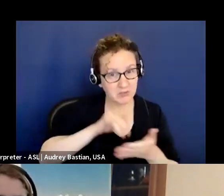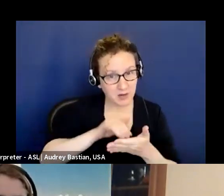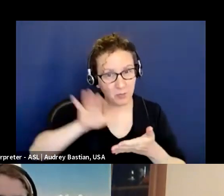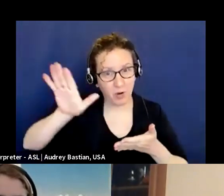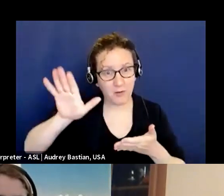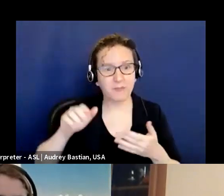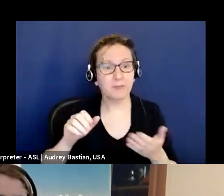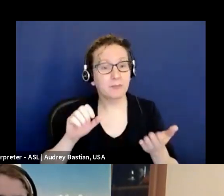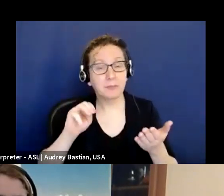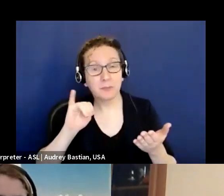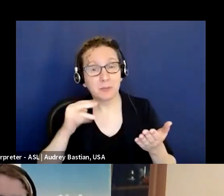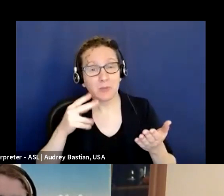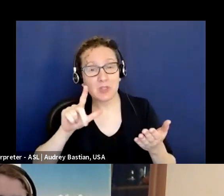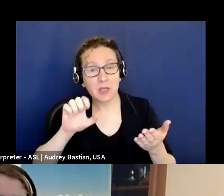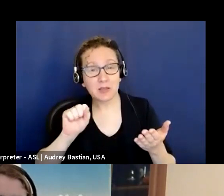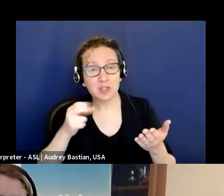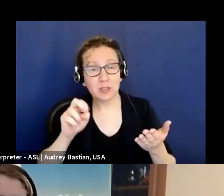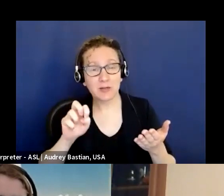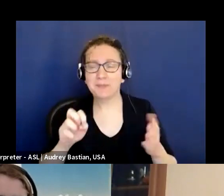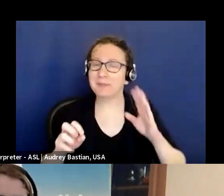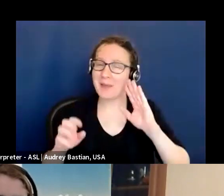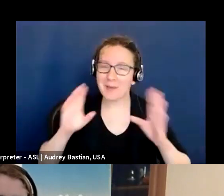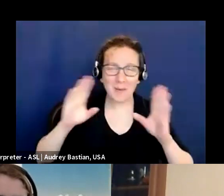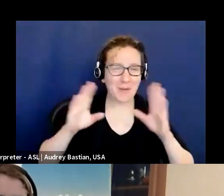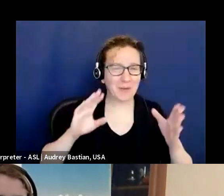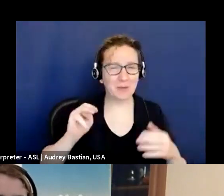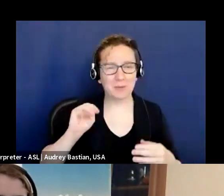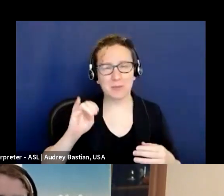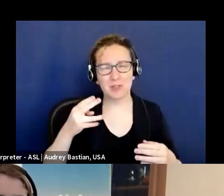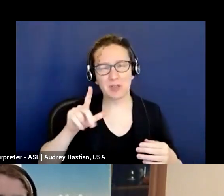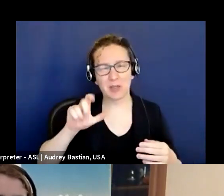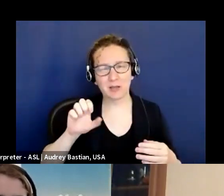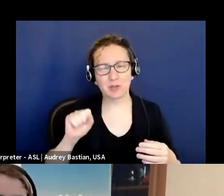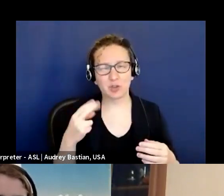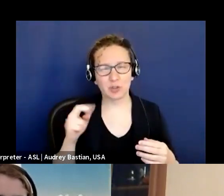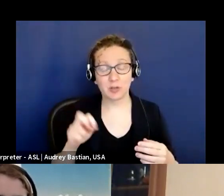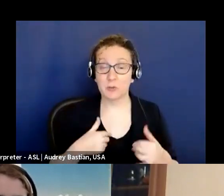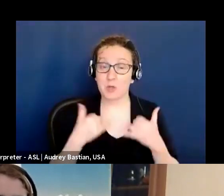Hi, everyone. I'm Michelle She. I'm currently working as a teacher of students with visual